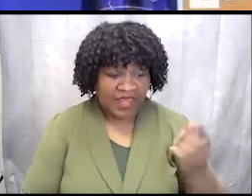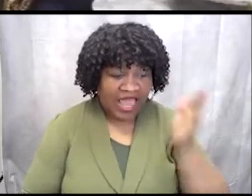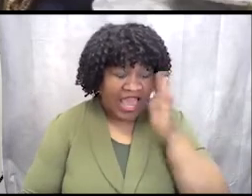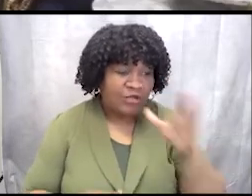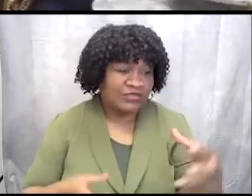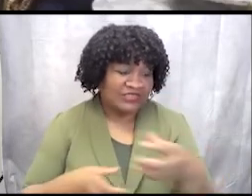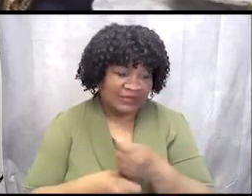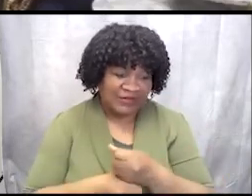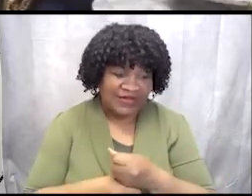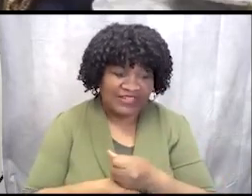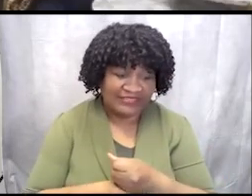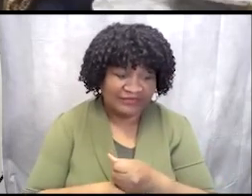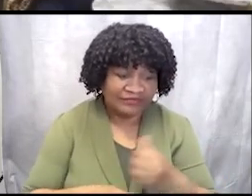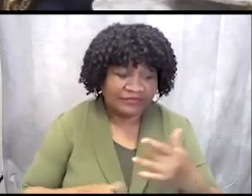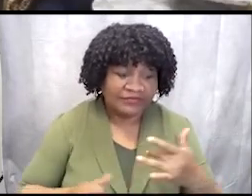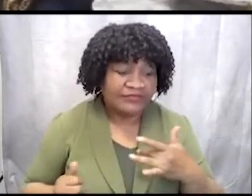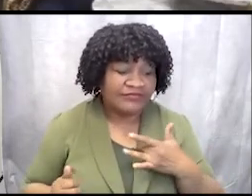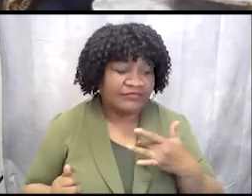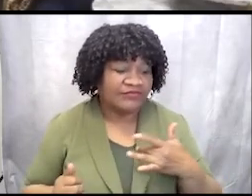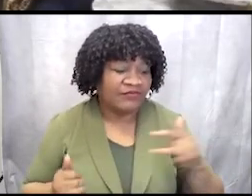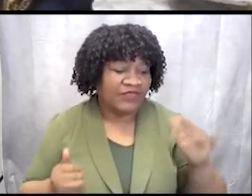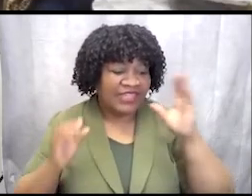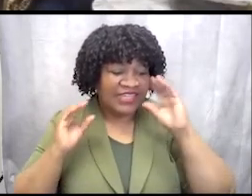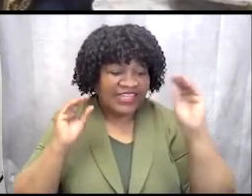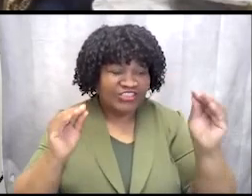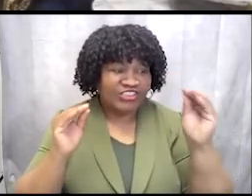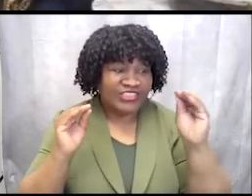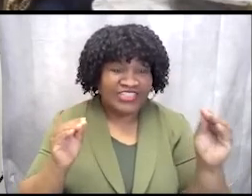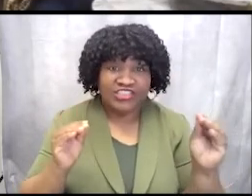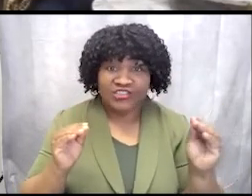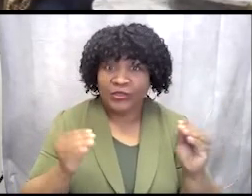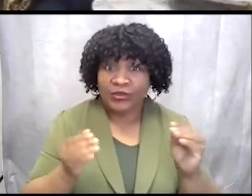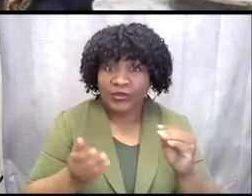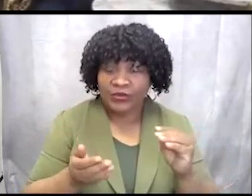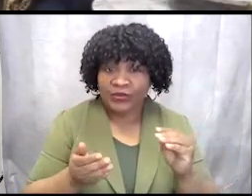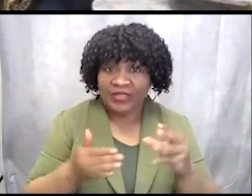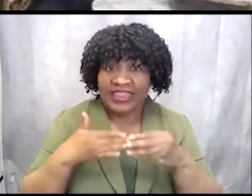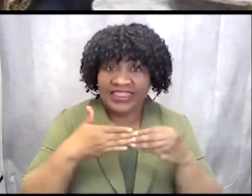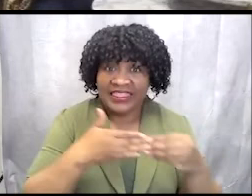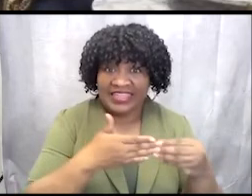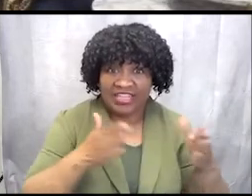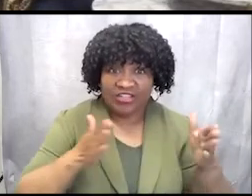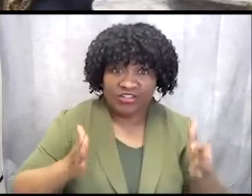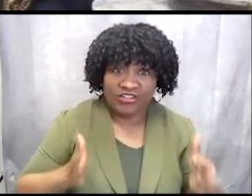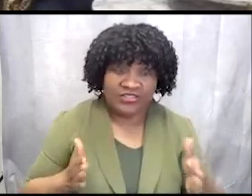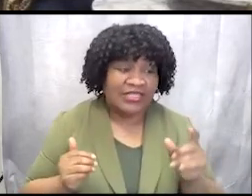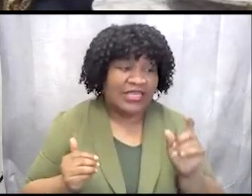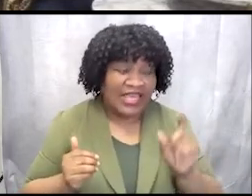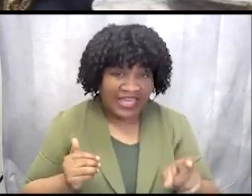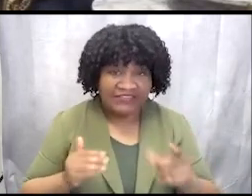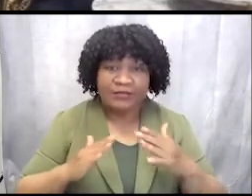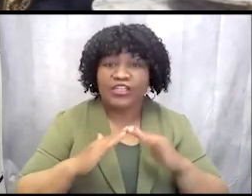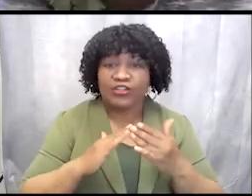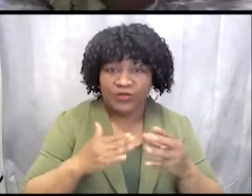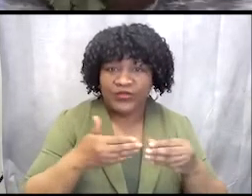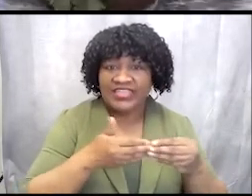I believe that educational leaders have to be community leaders.